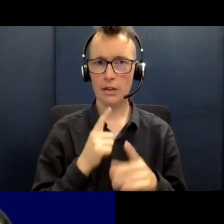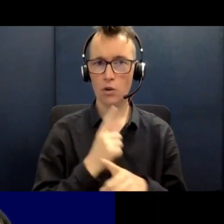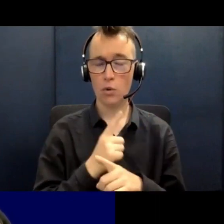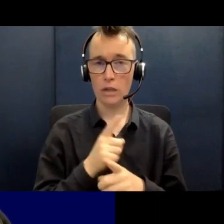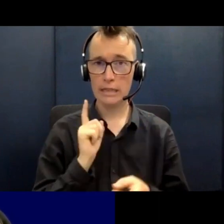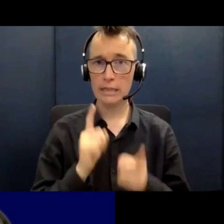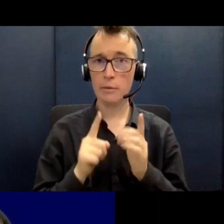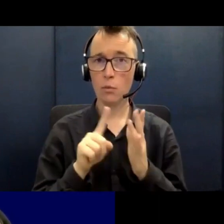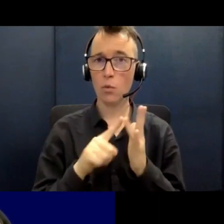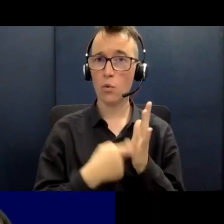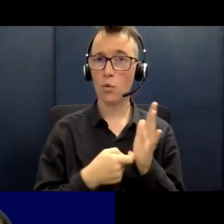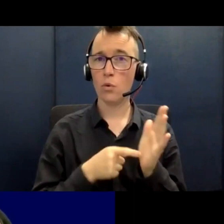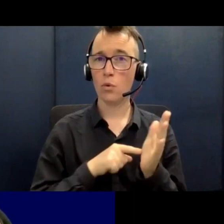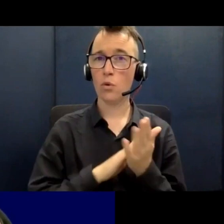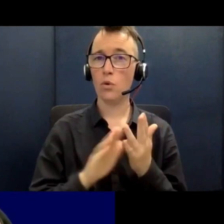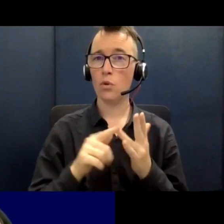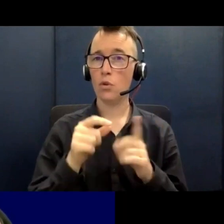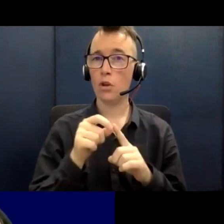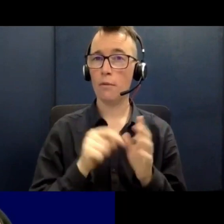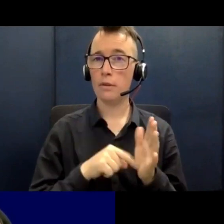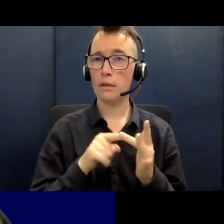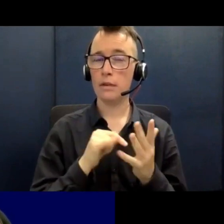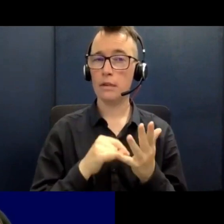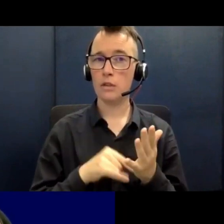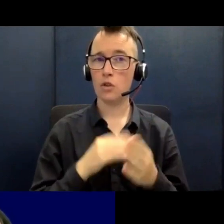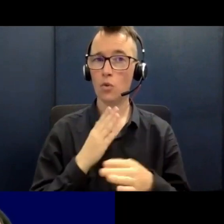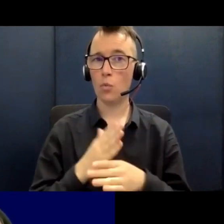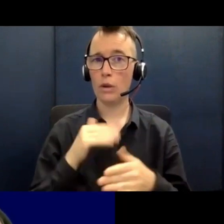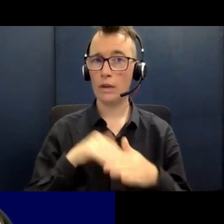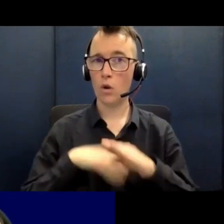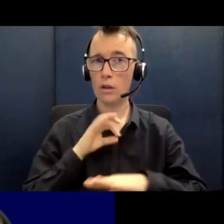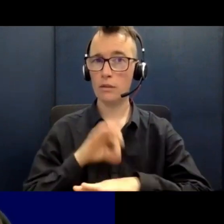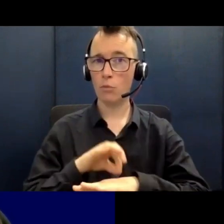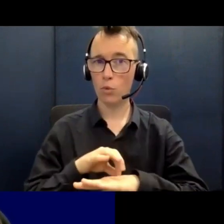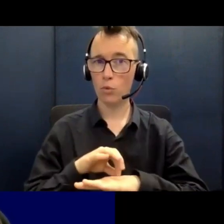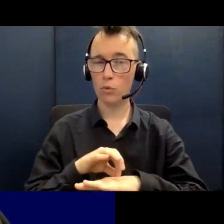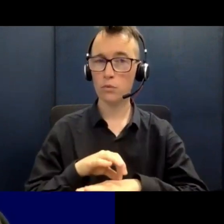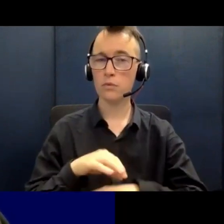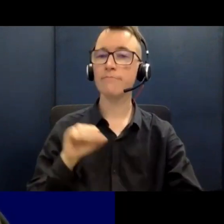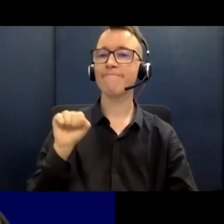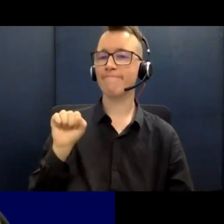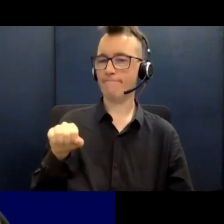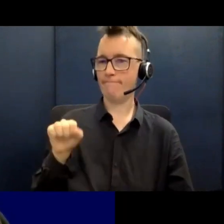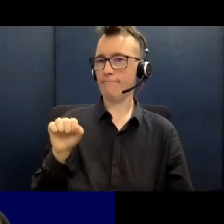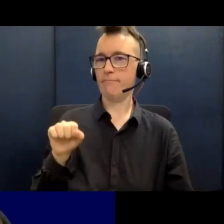[Natalia] Yes some orthoptists work in hospitals. For those orthoptists,